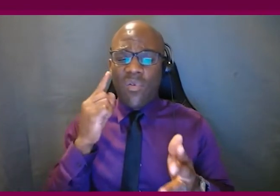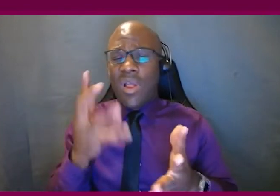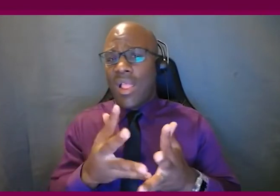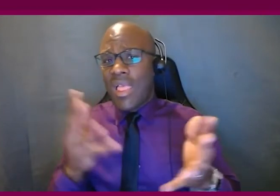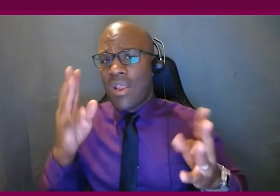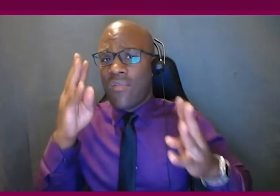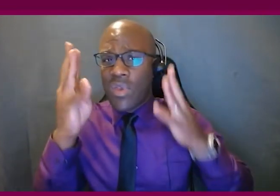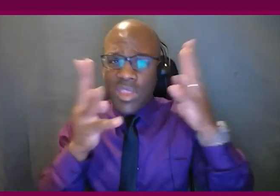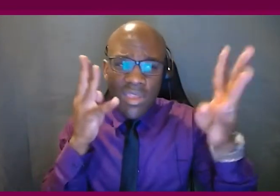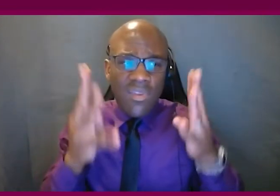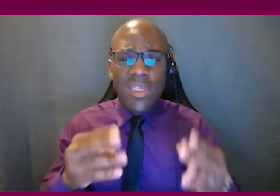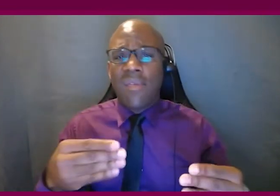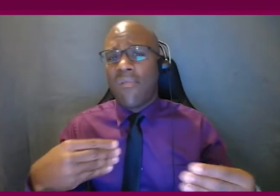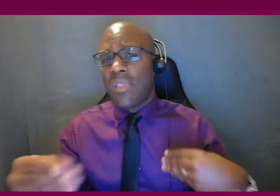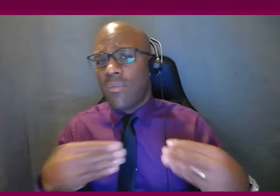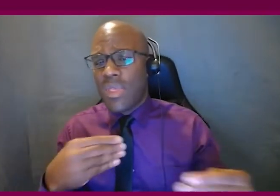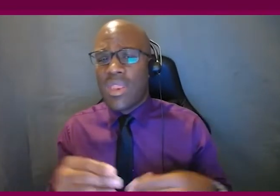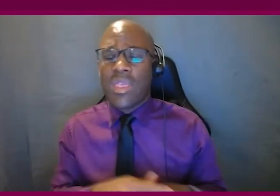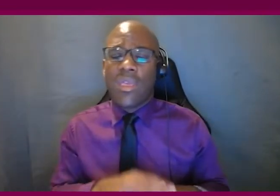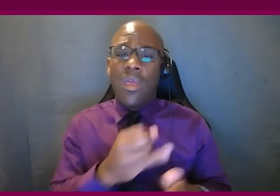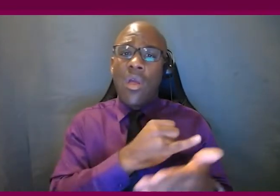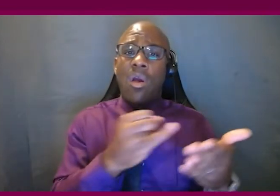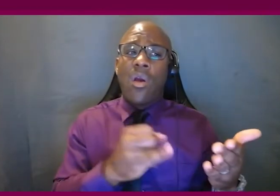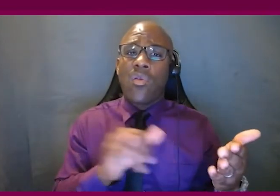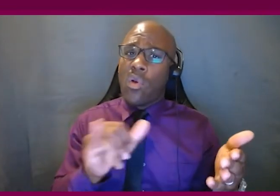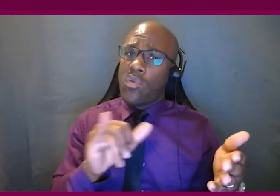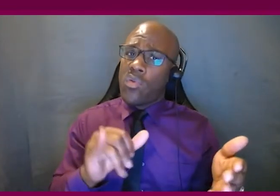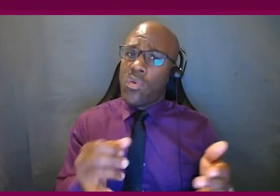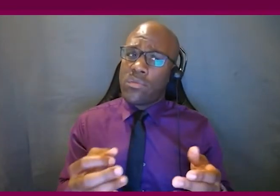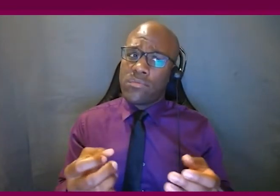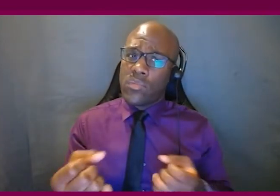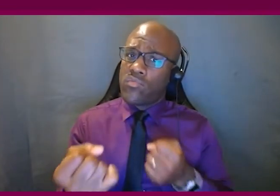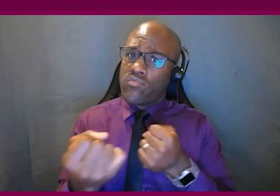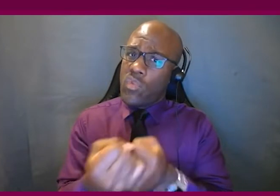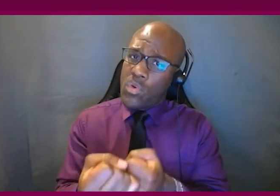about collaboration and relying on one another.